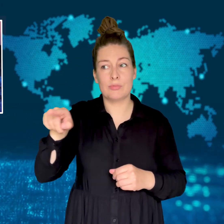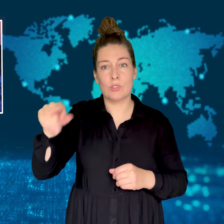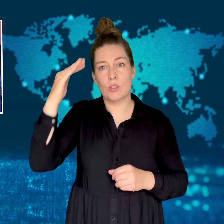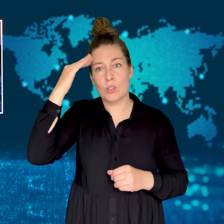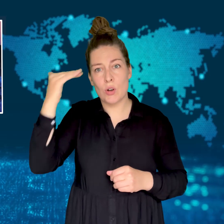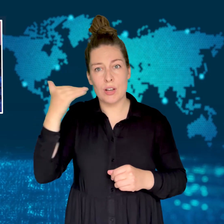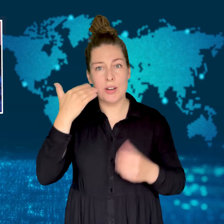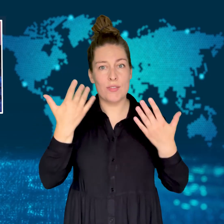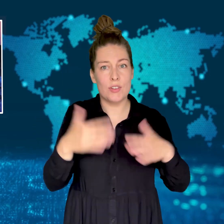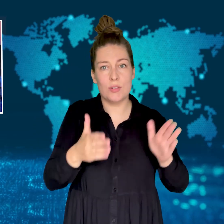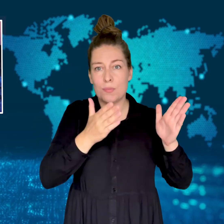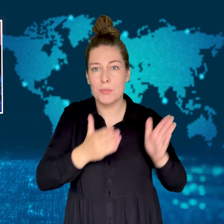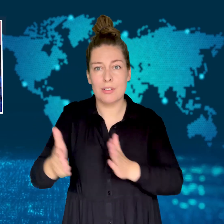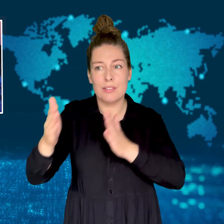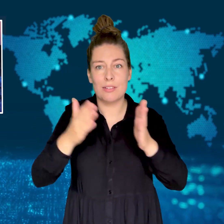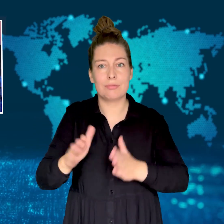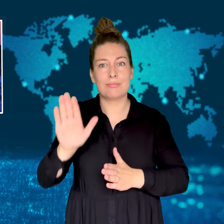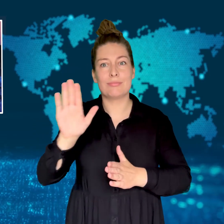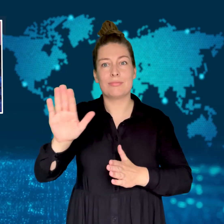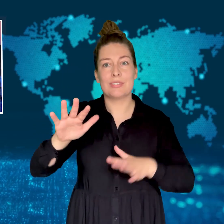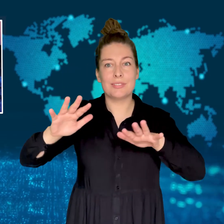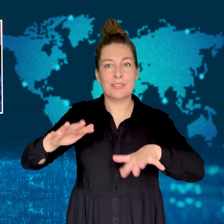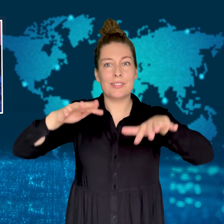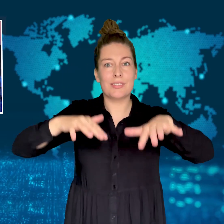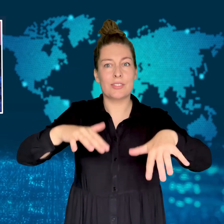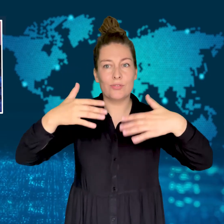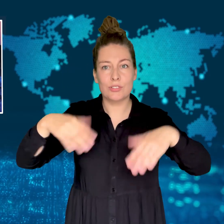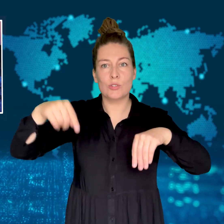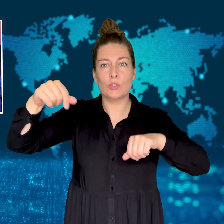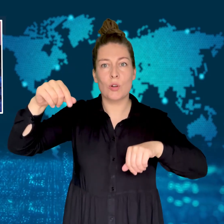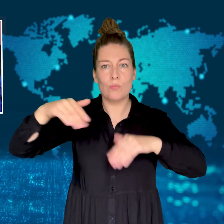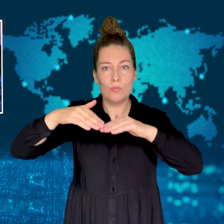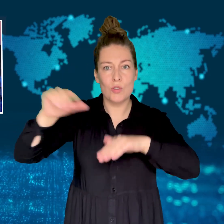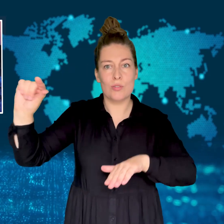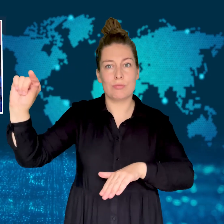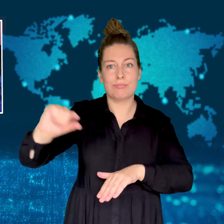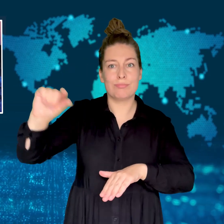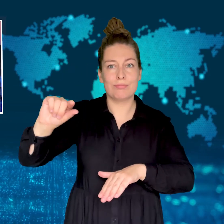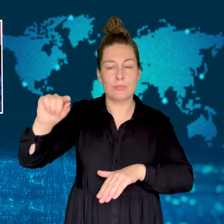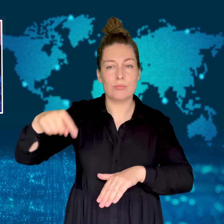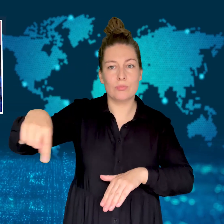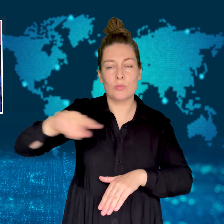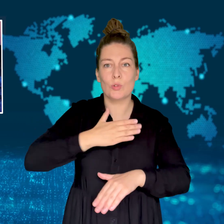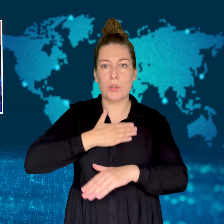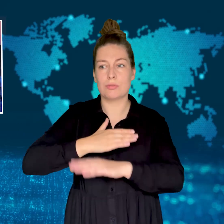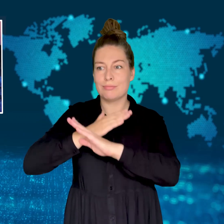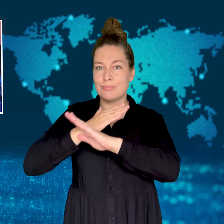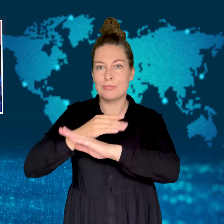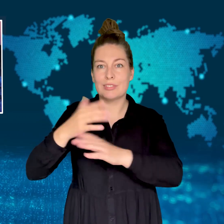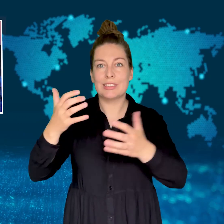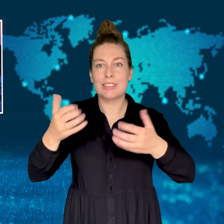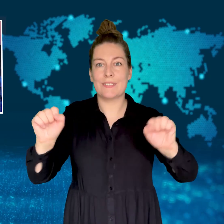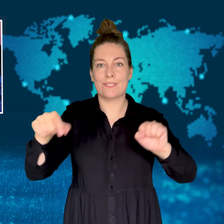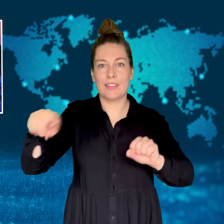the water in addition to China and South Korea.